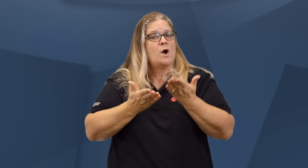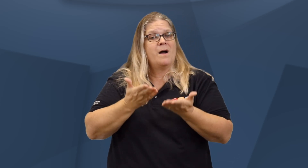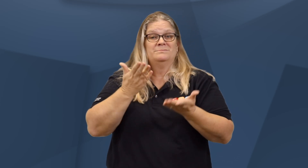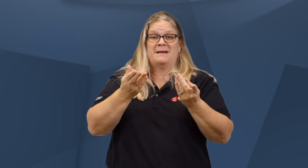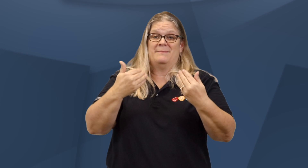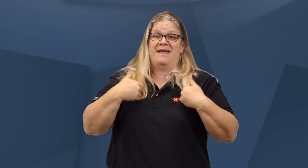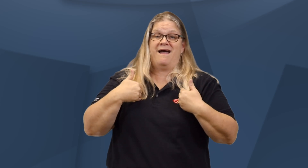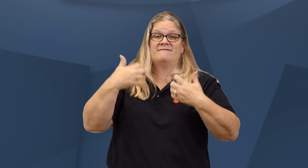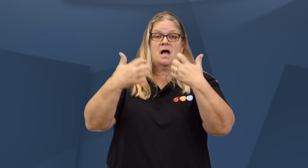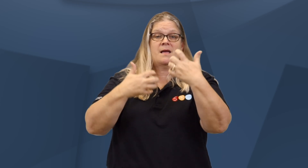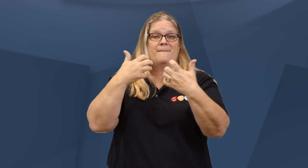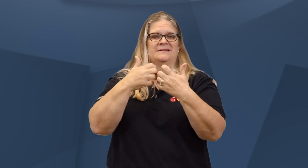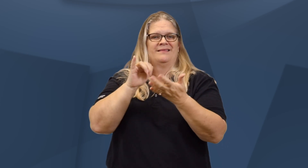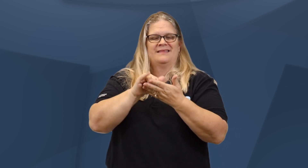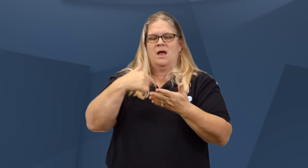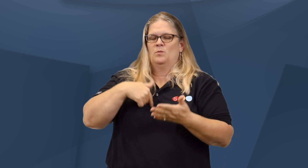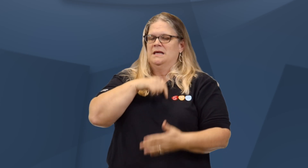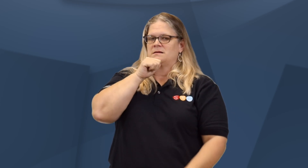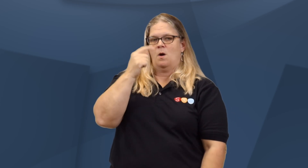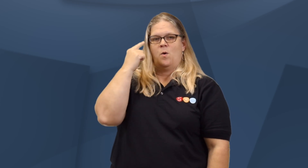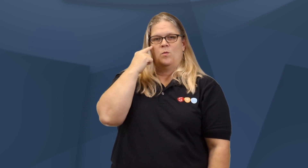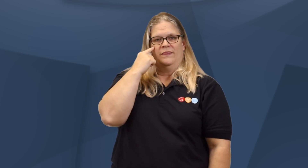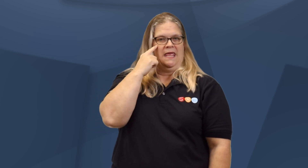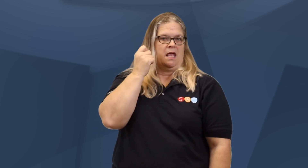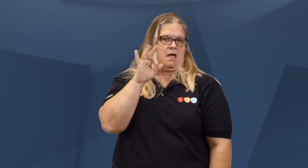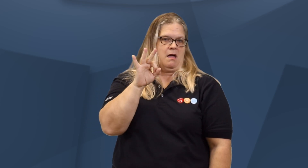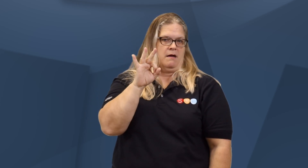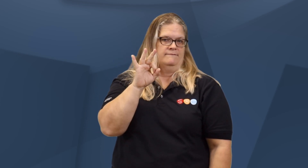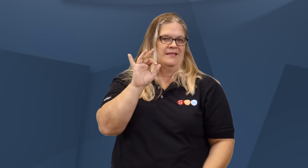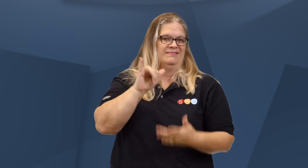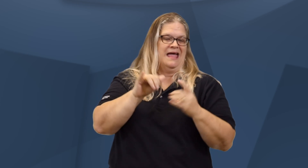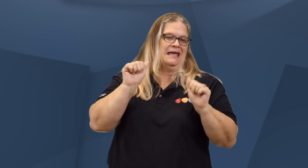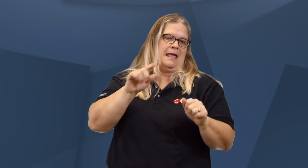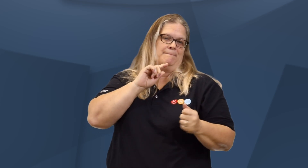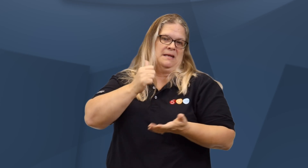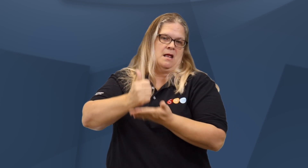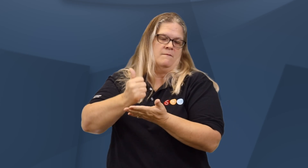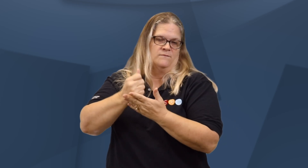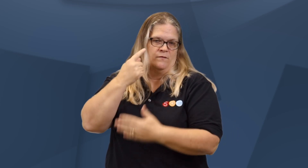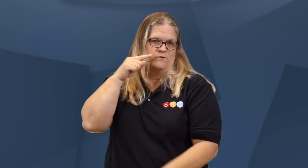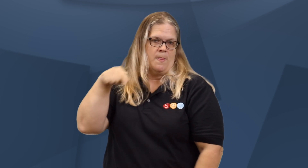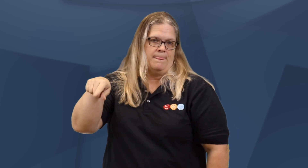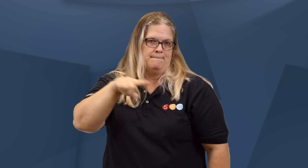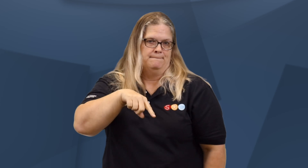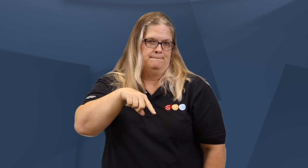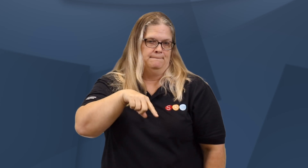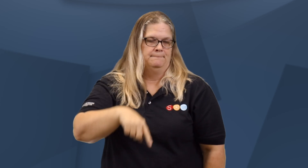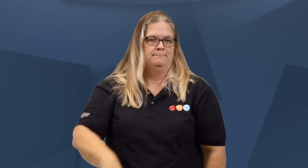they may have accommodations that we don't often think of that happens to be helpful for them.